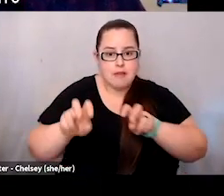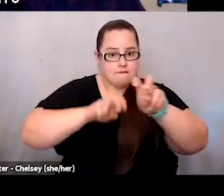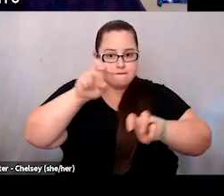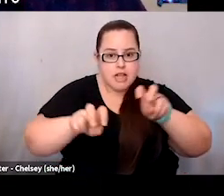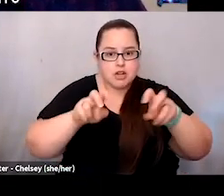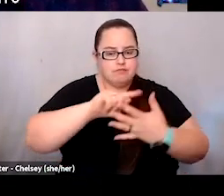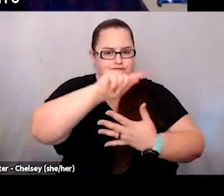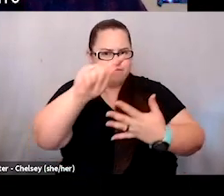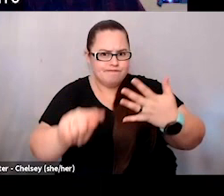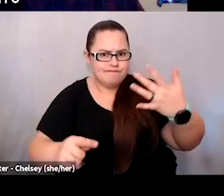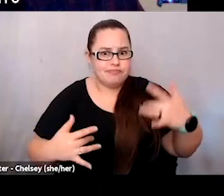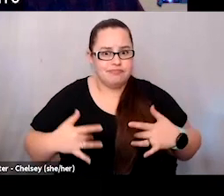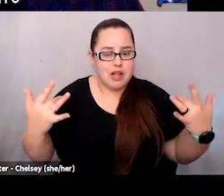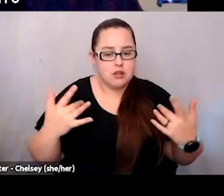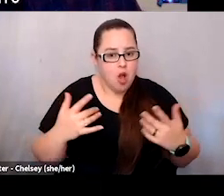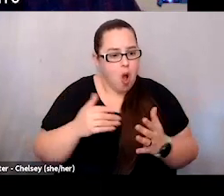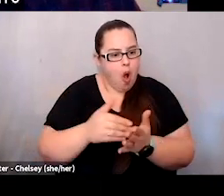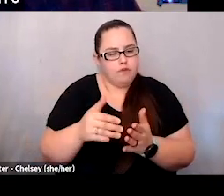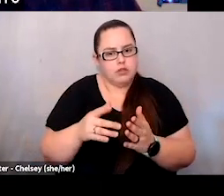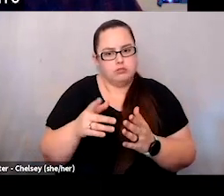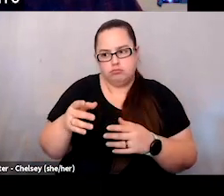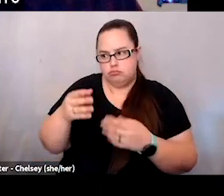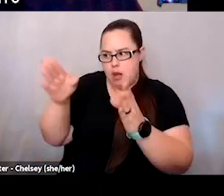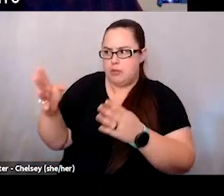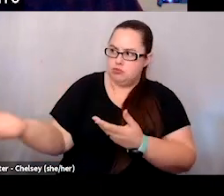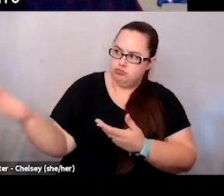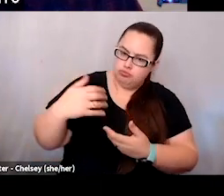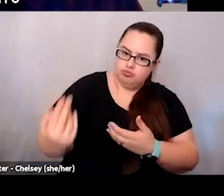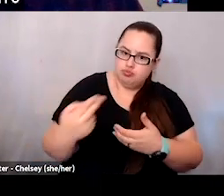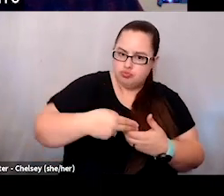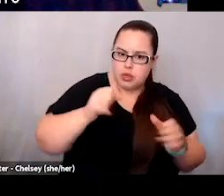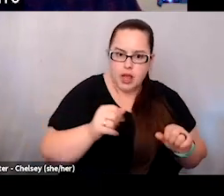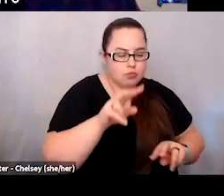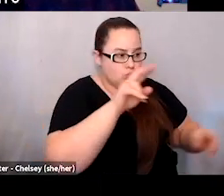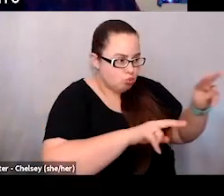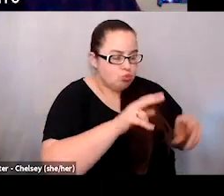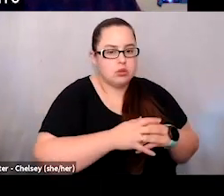hospitals, gyms, museums, their own fairs, their own events. Many of these events are